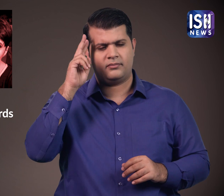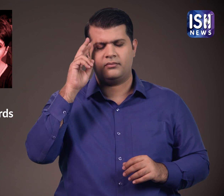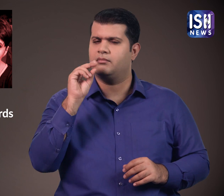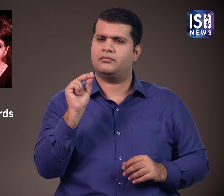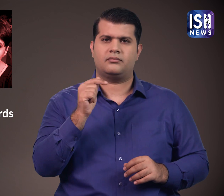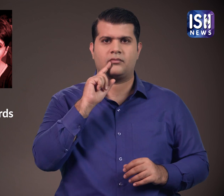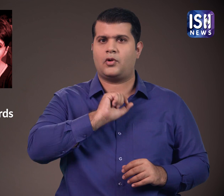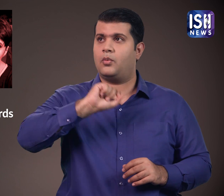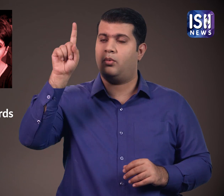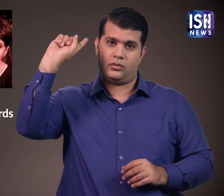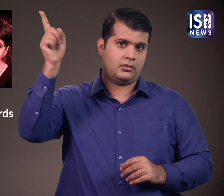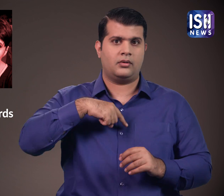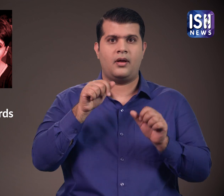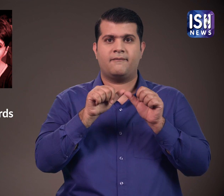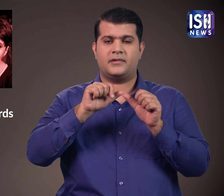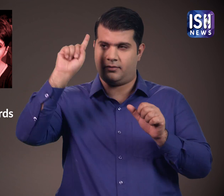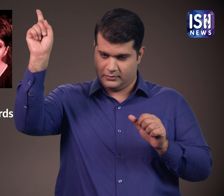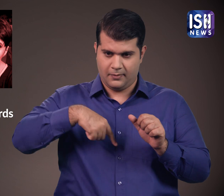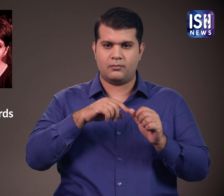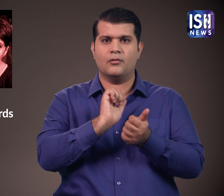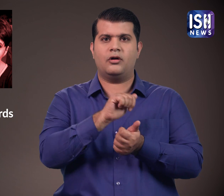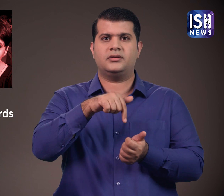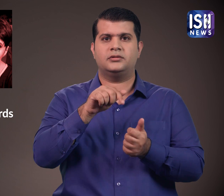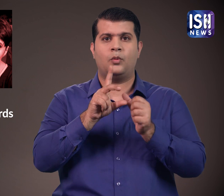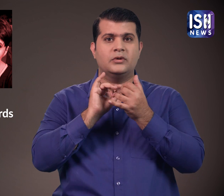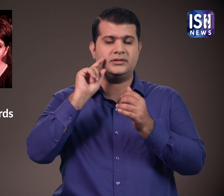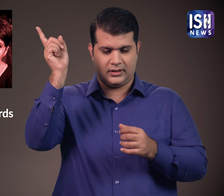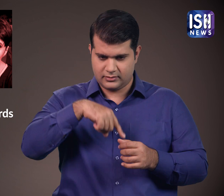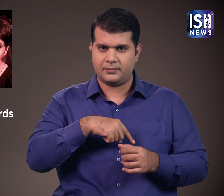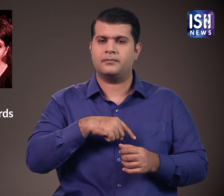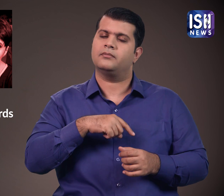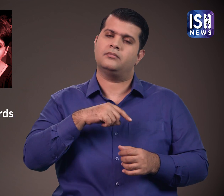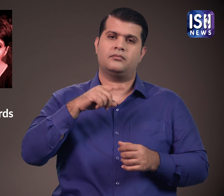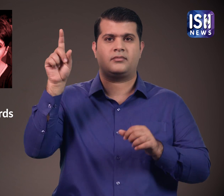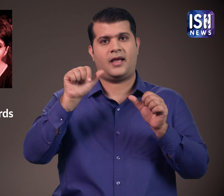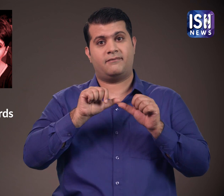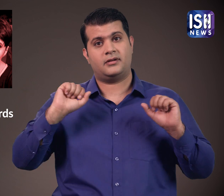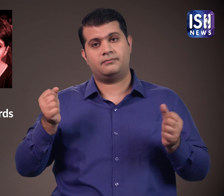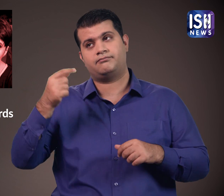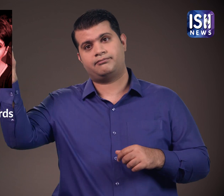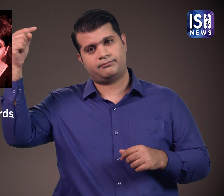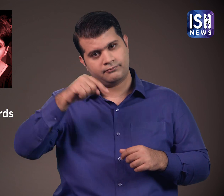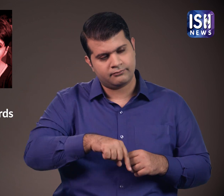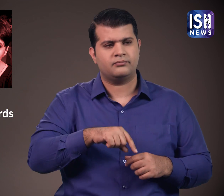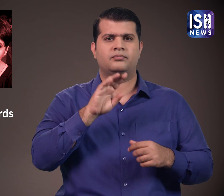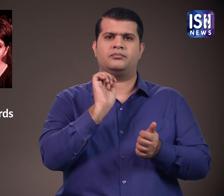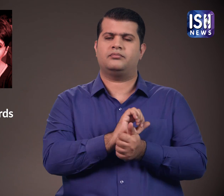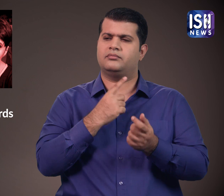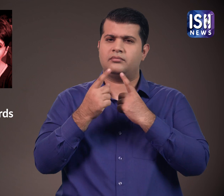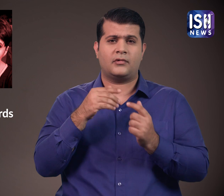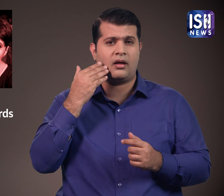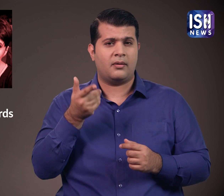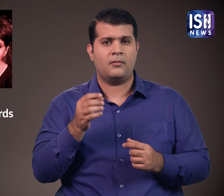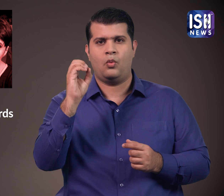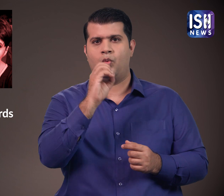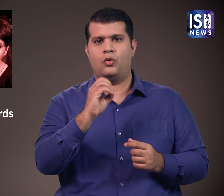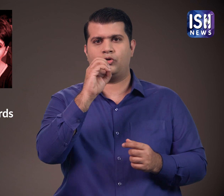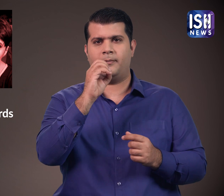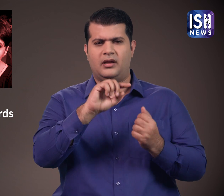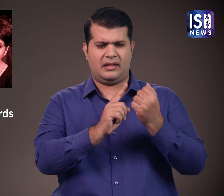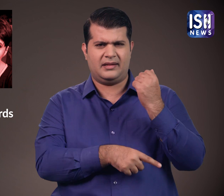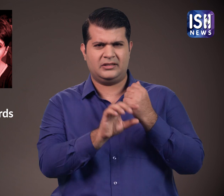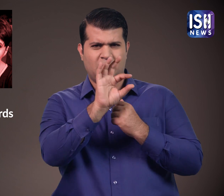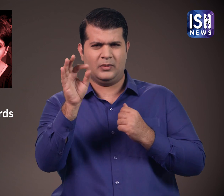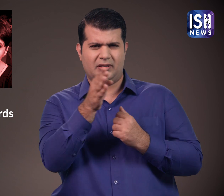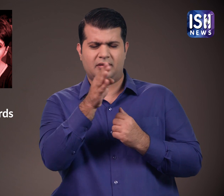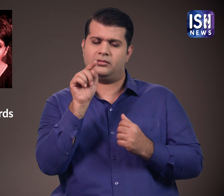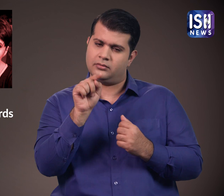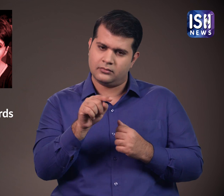This is why Aftab was called to Vasai for investigation in the last week of October.